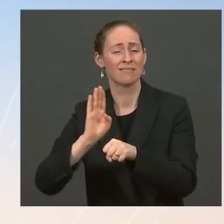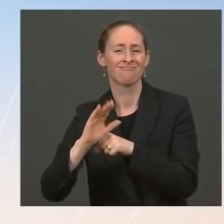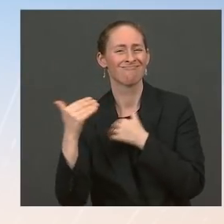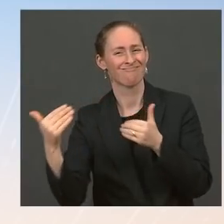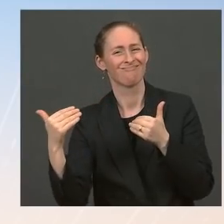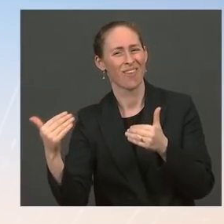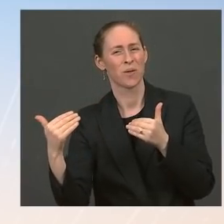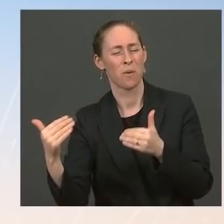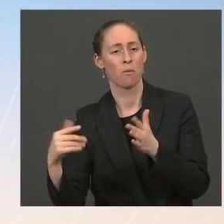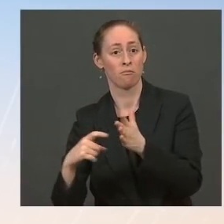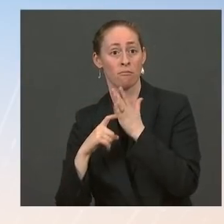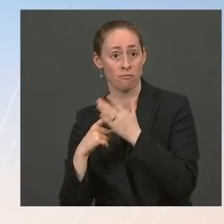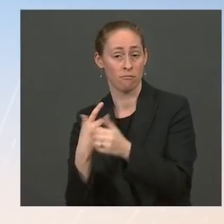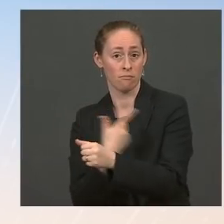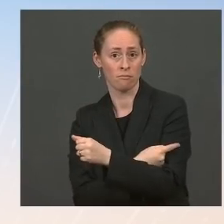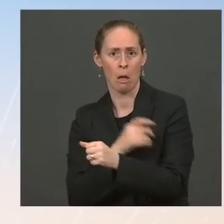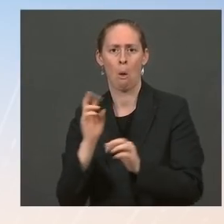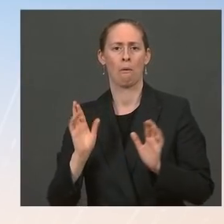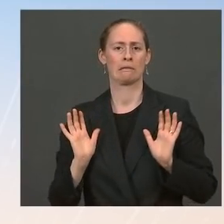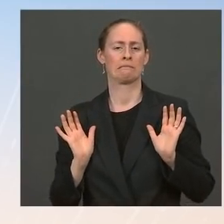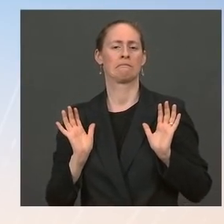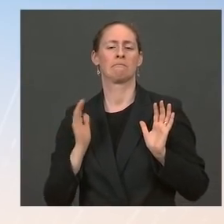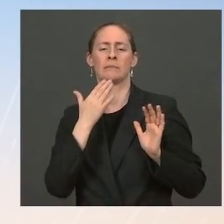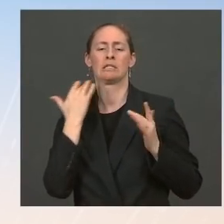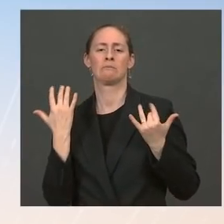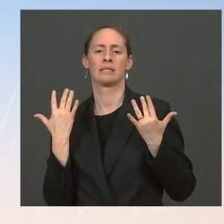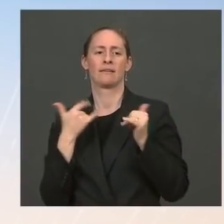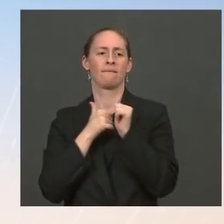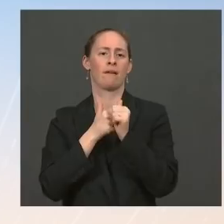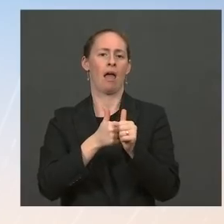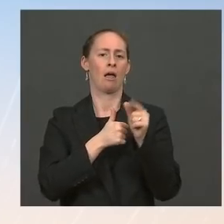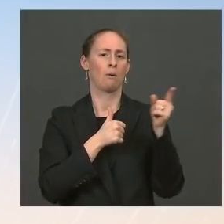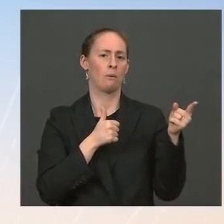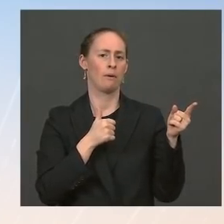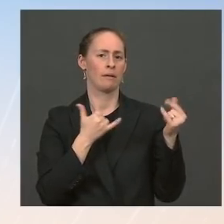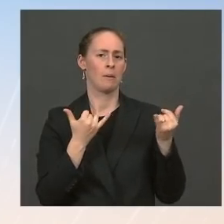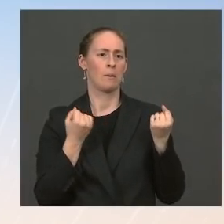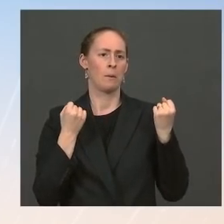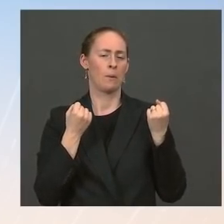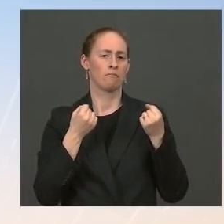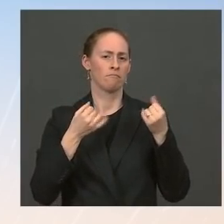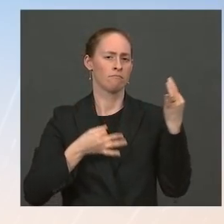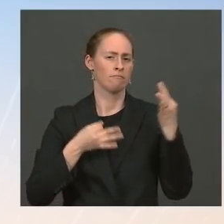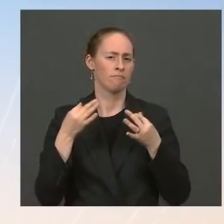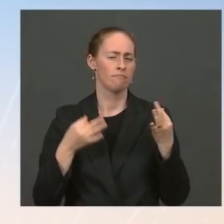and weekly testing rule? And are you still working off of that January 4th compliance deadline?